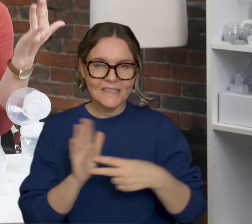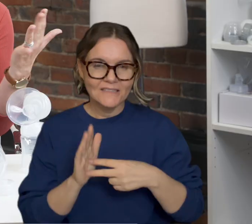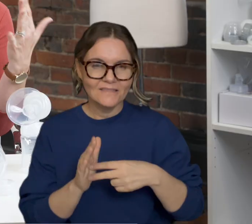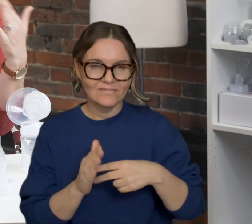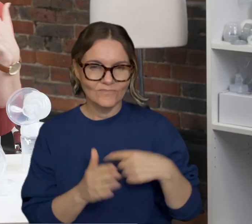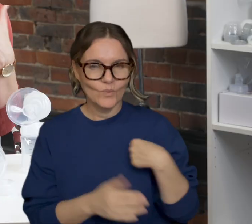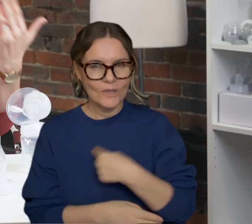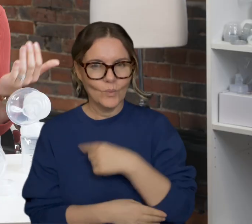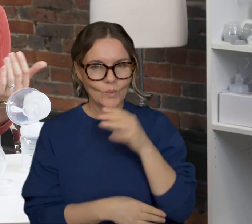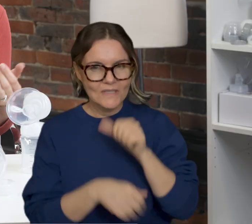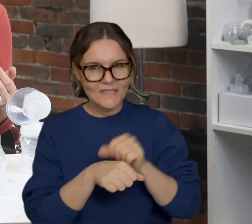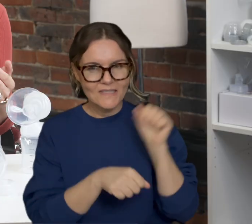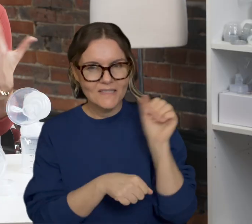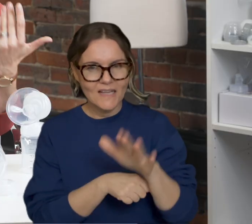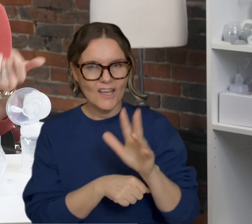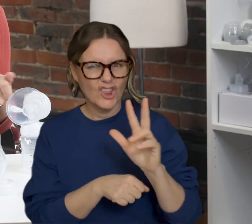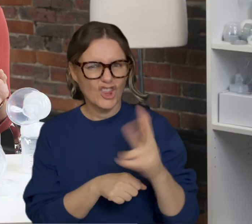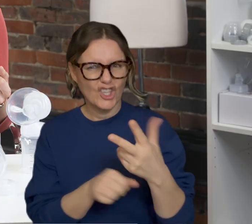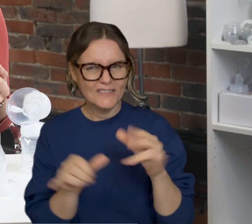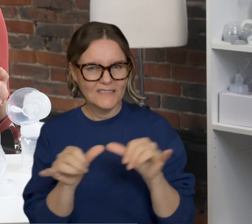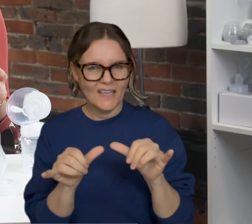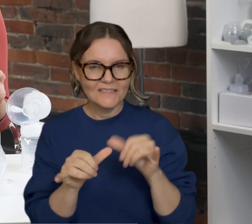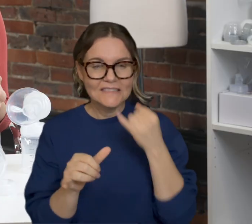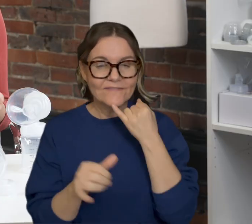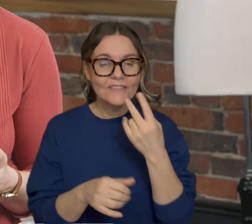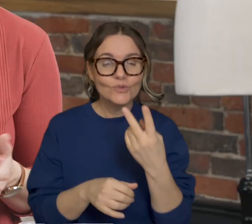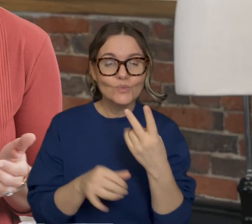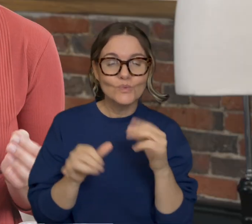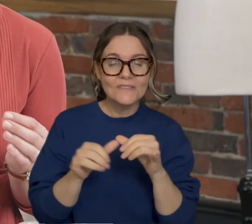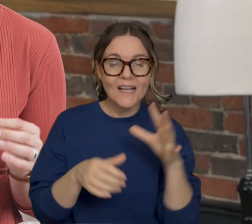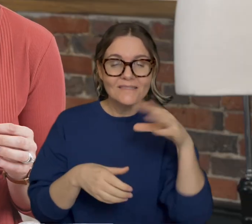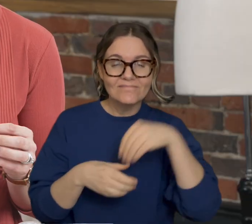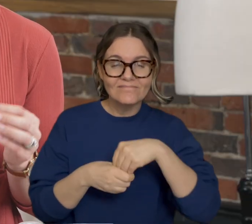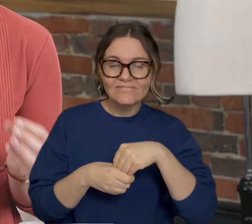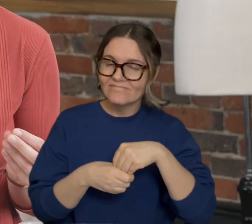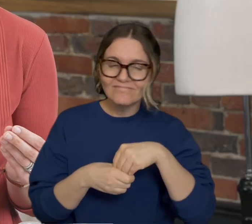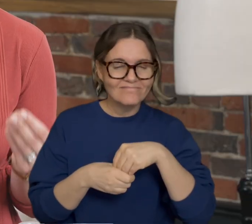third different size try they'll send it to you for free the Cimilre S7 also has